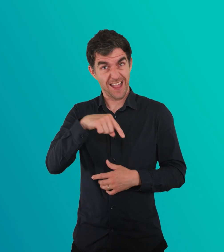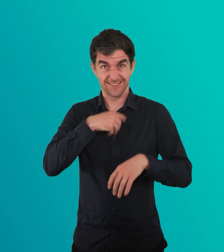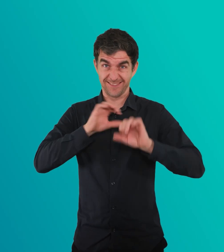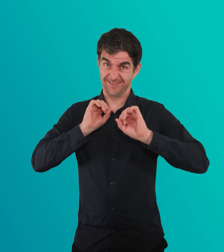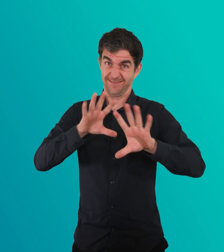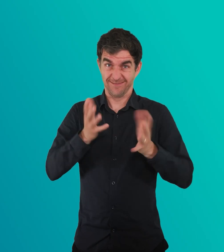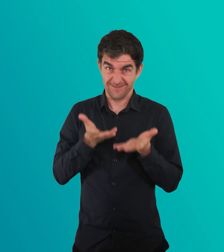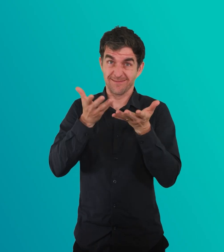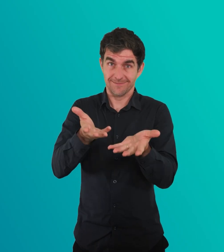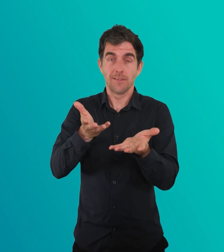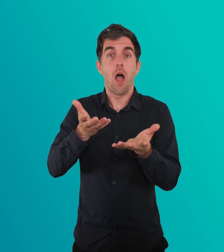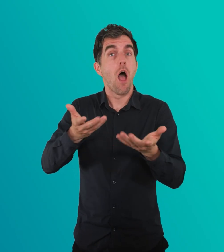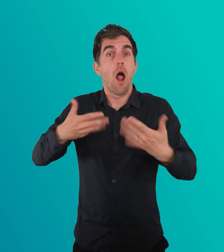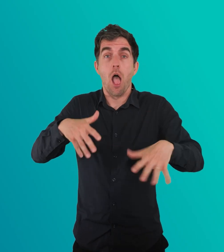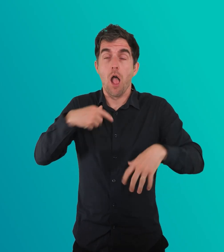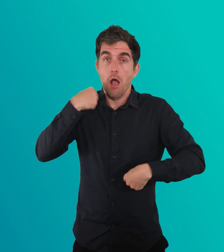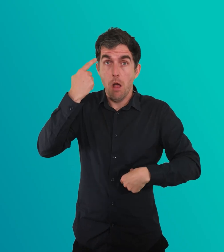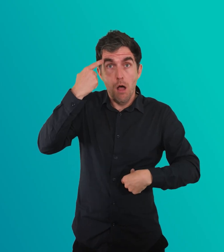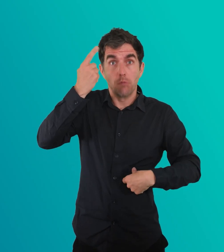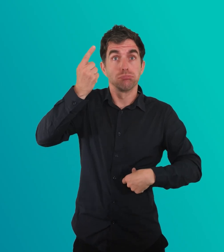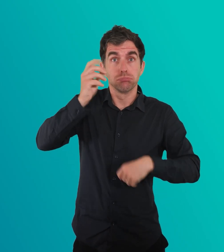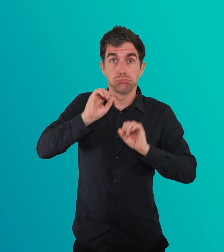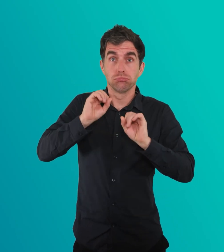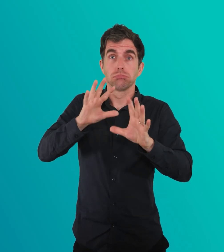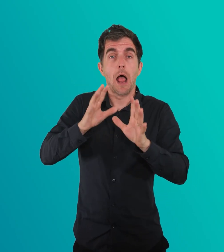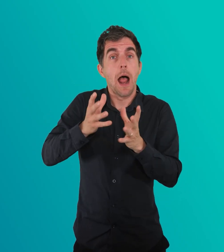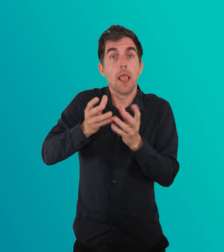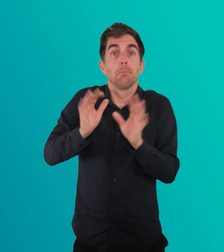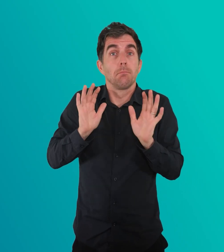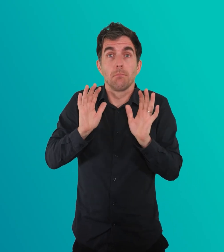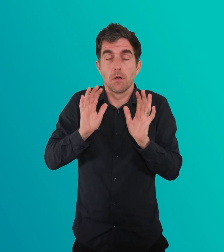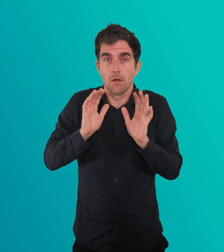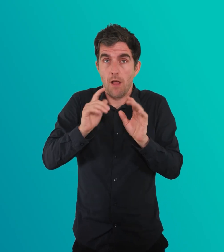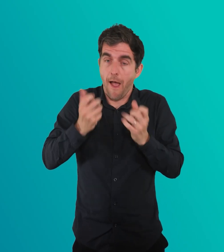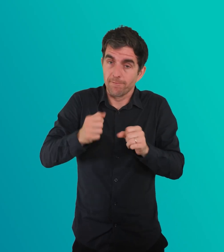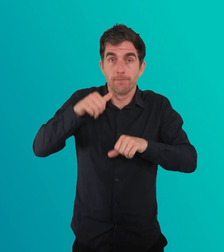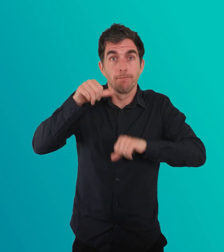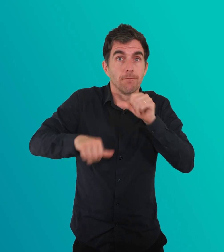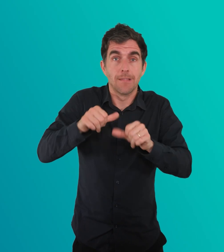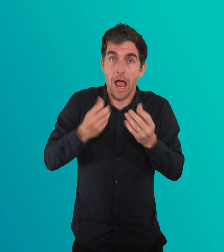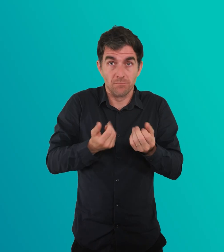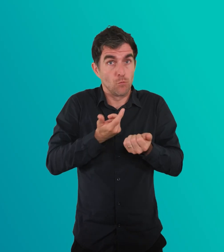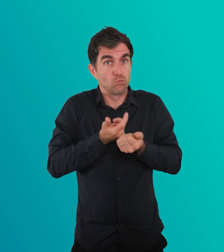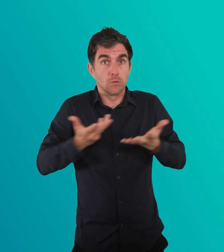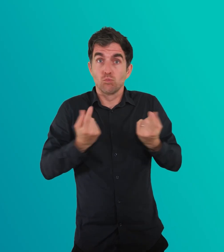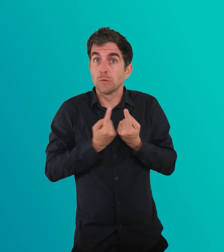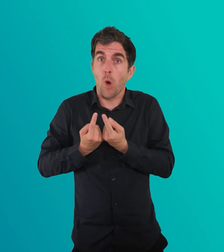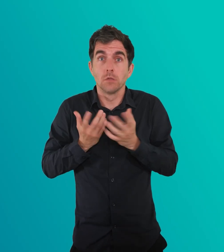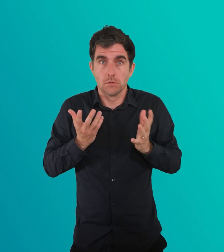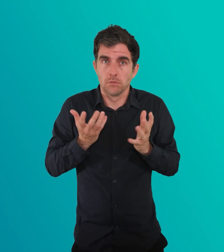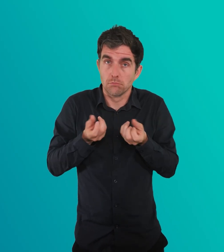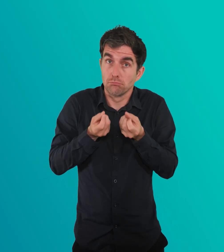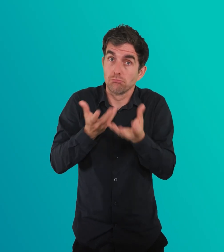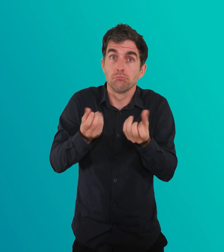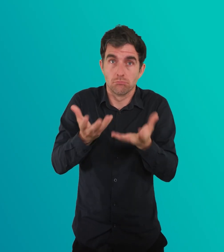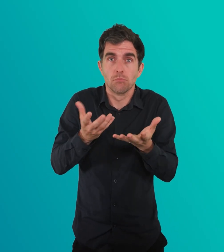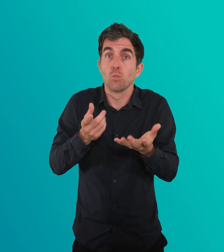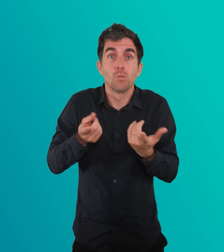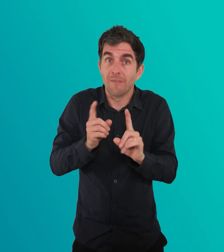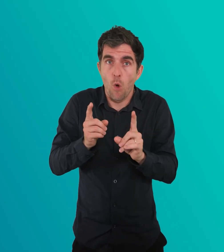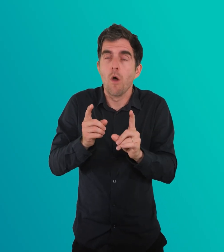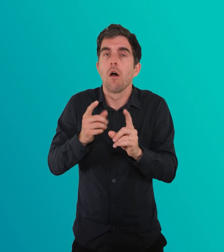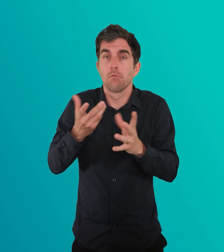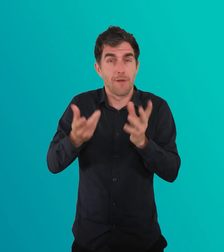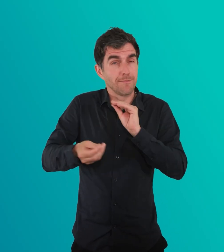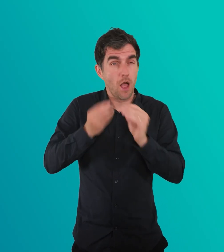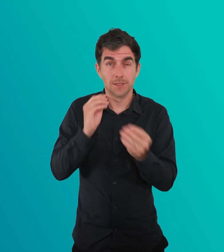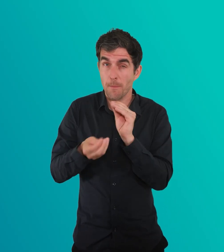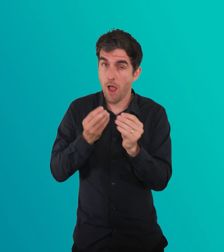This is only a suggested structure and the resources provided have been created to allow organisations flexibility